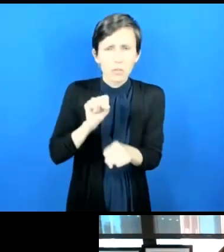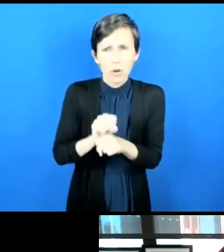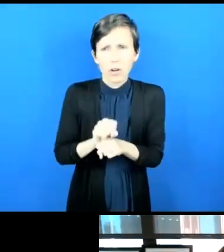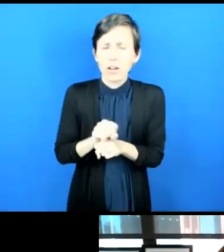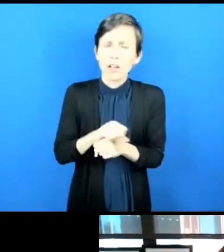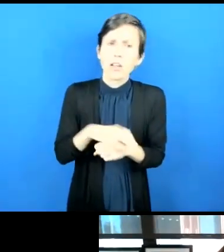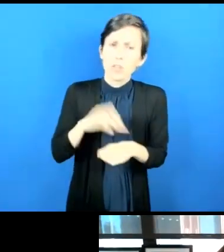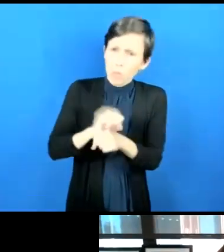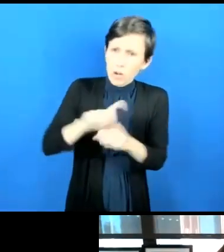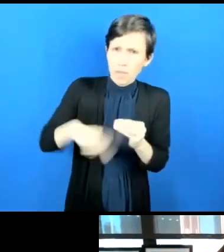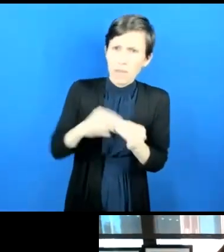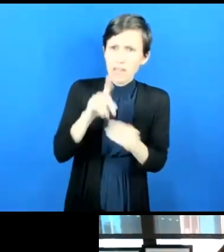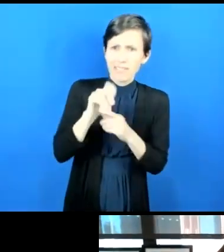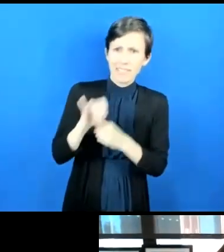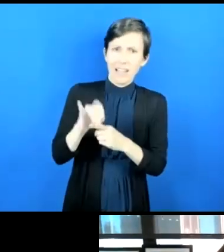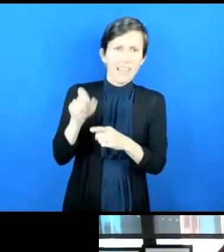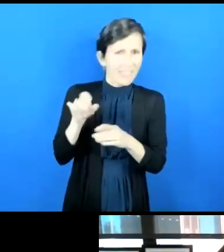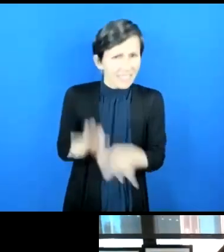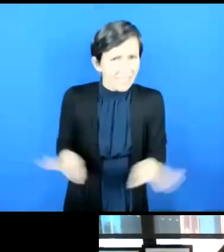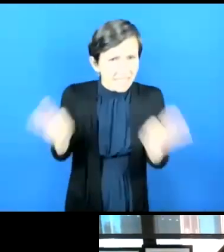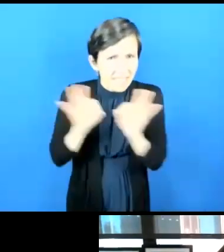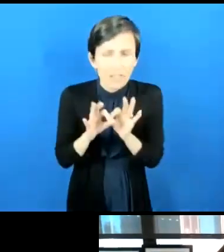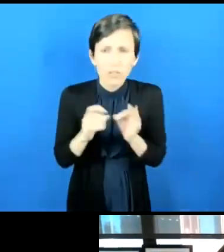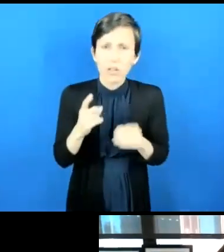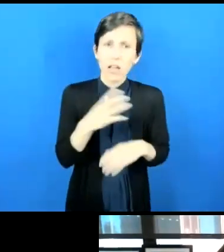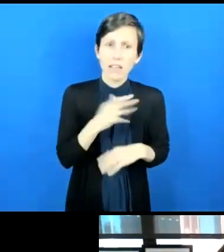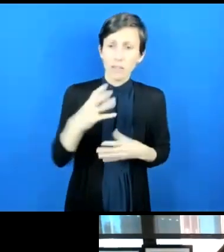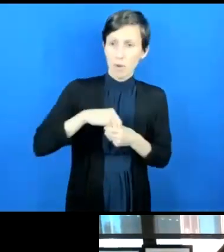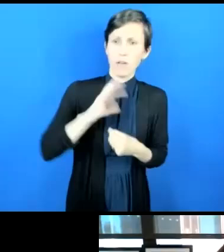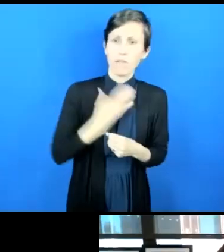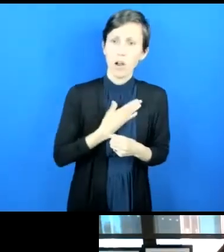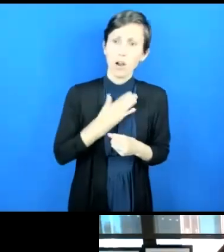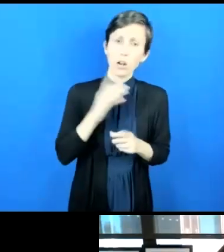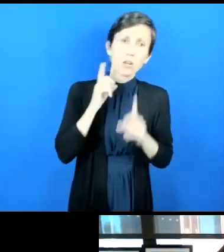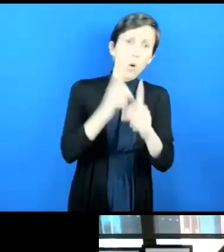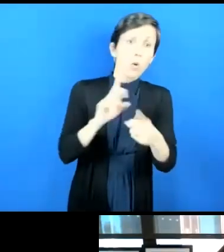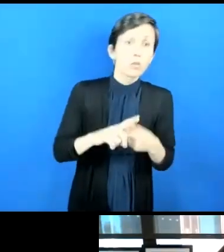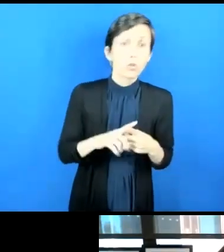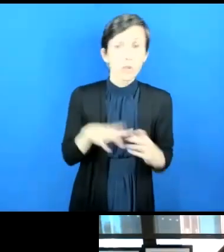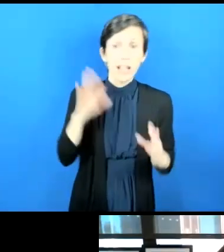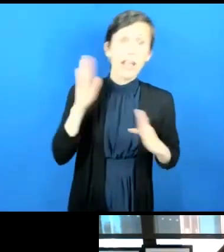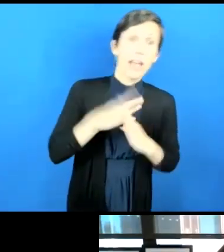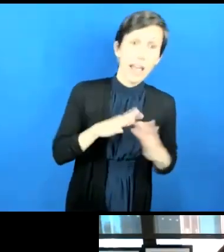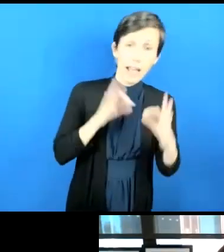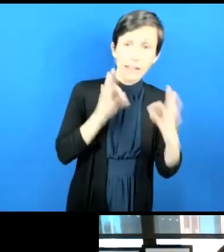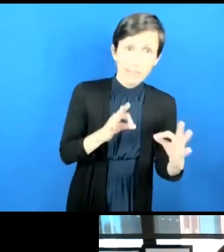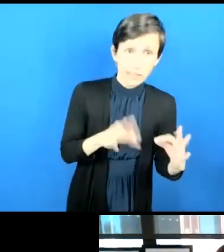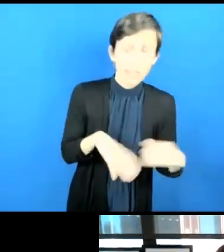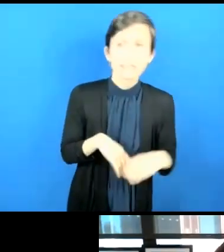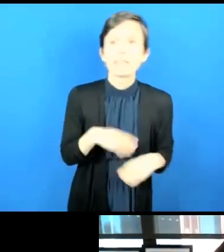and inclusion as essential to excellence and societal impact and talk about it often a lot and precisely.